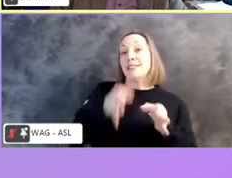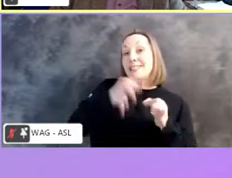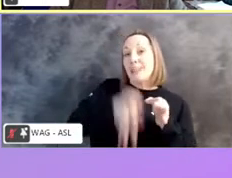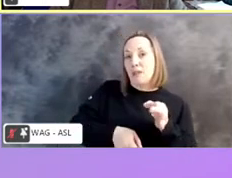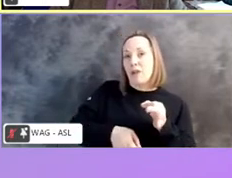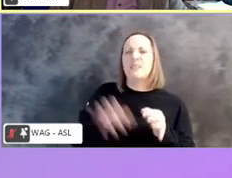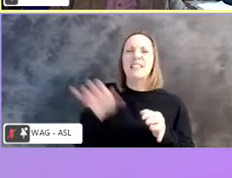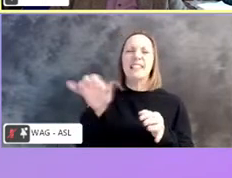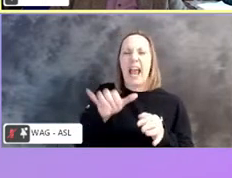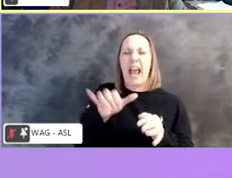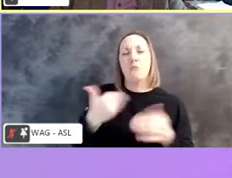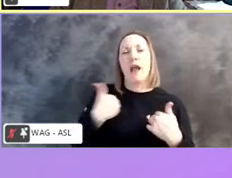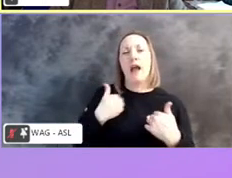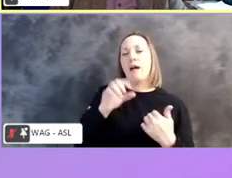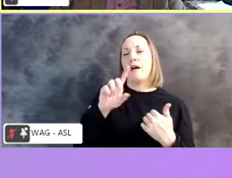issues, their guidance